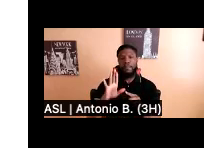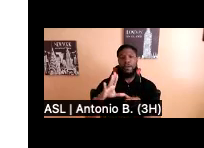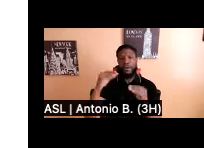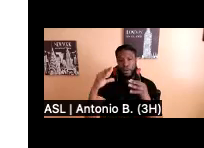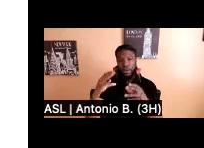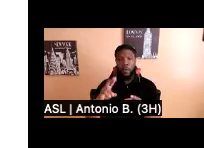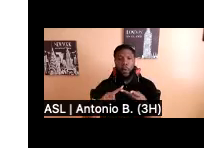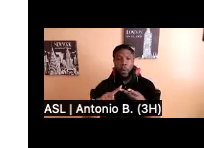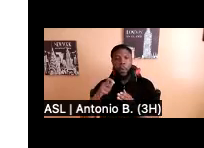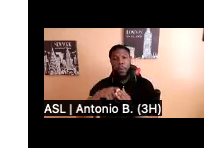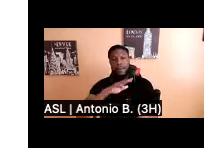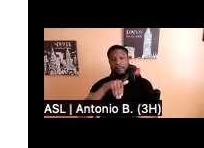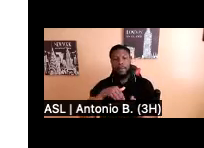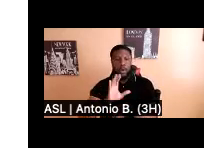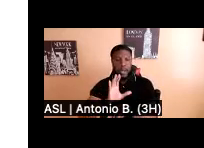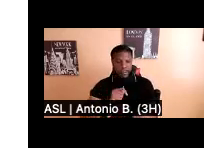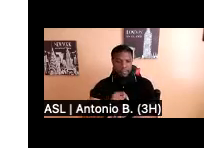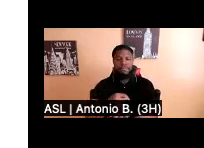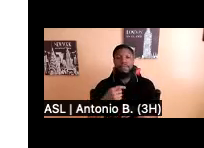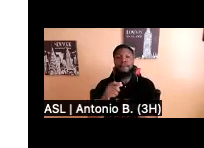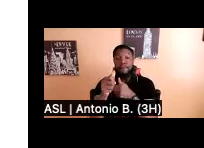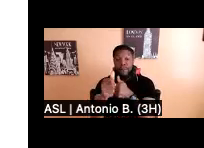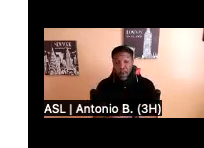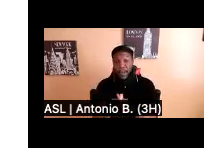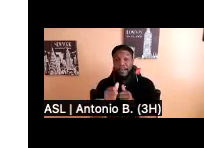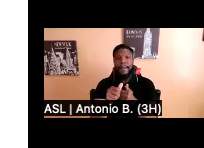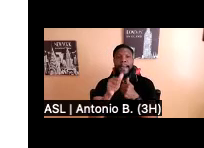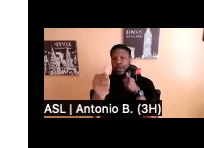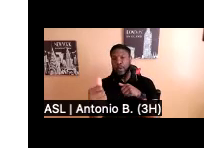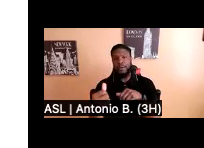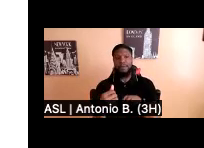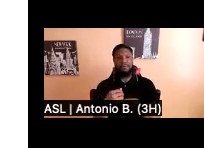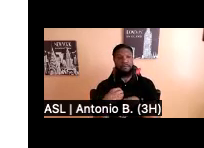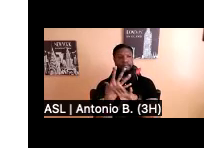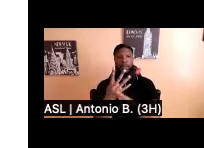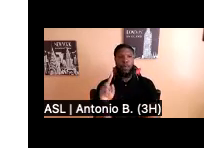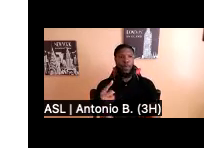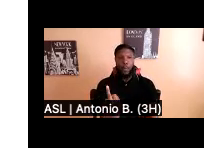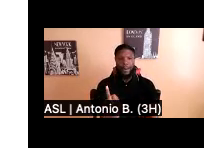center from asynchronous sessions only. They also needed to include a final draft for comparison.